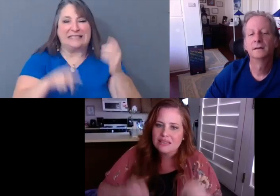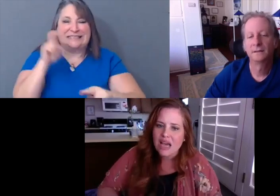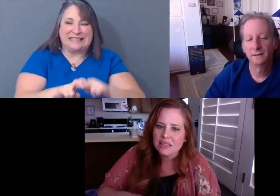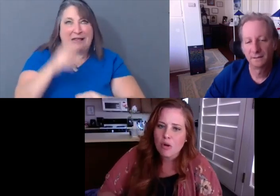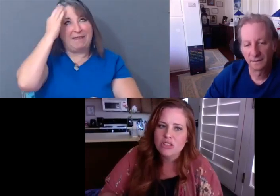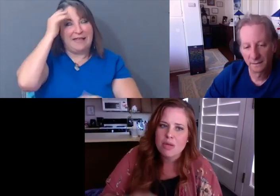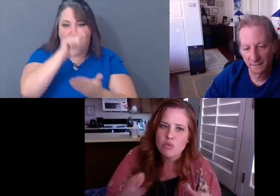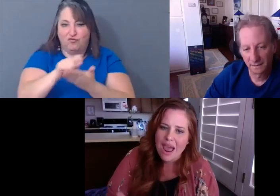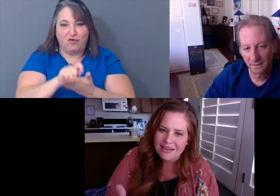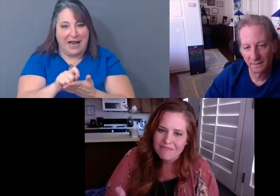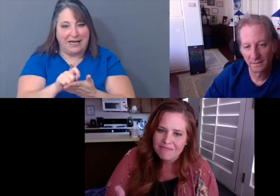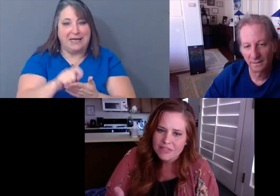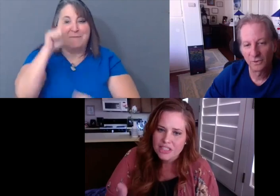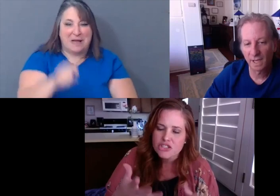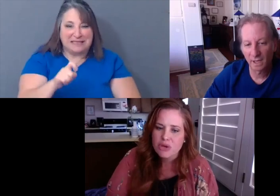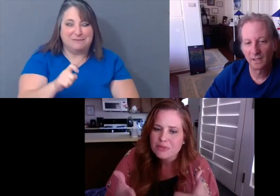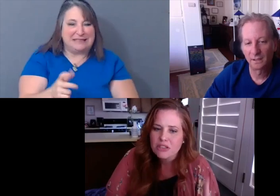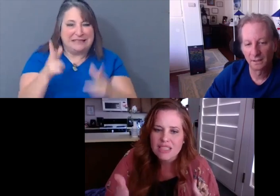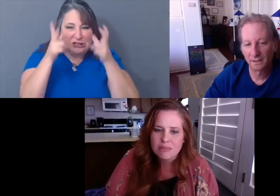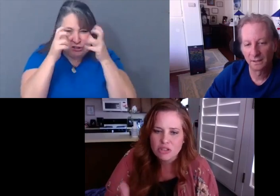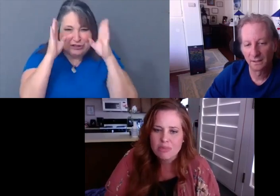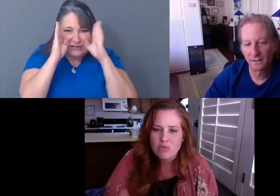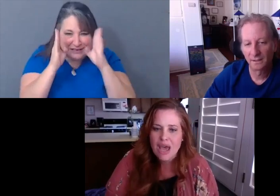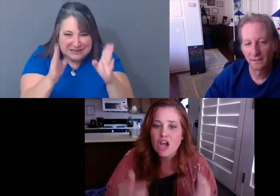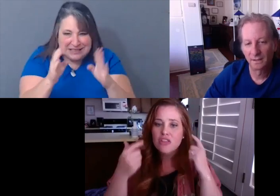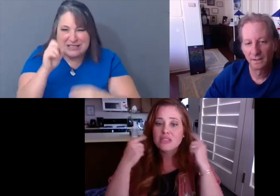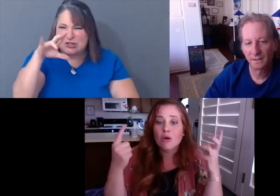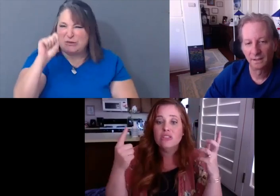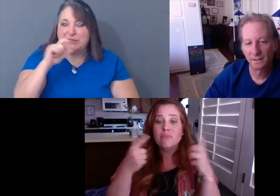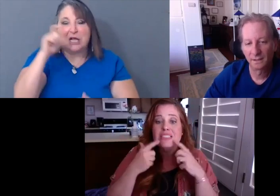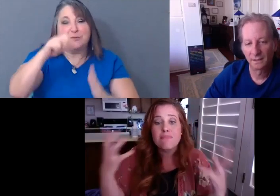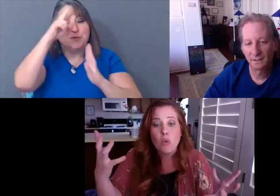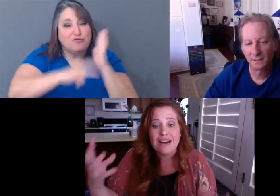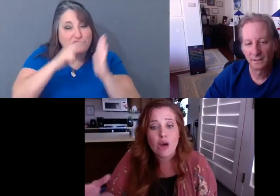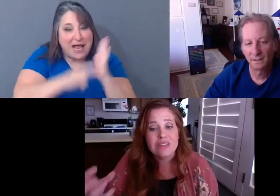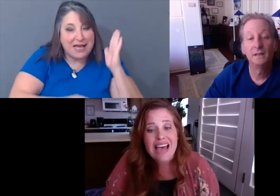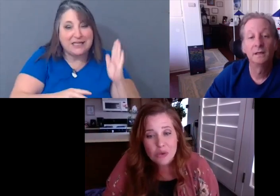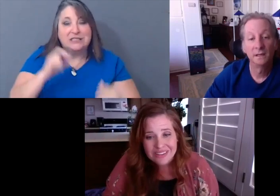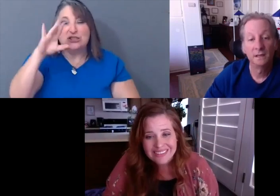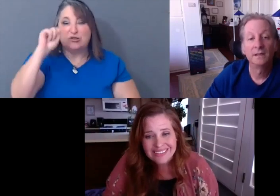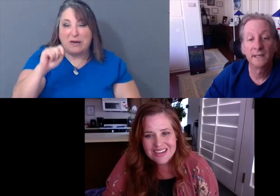It's not supposed to be read. Scripts are not supposed to be read, they're supposed to be spoken out loud.